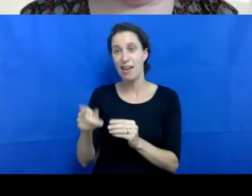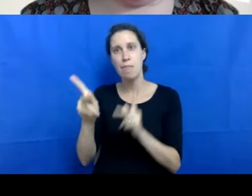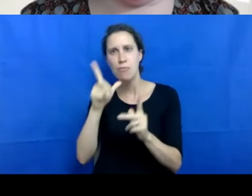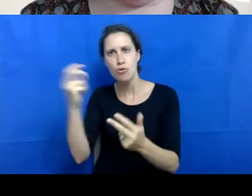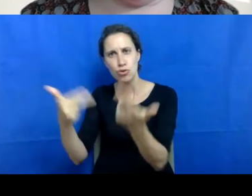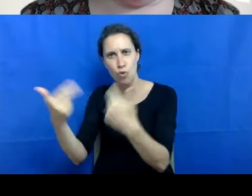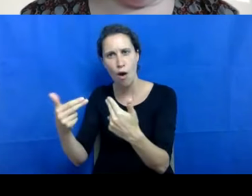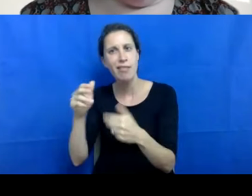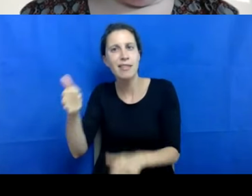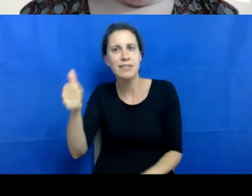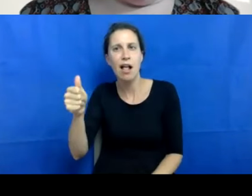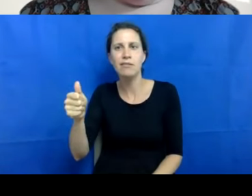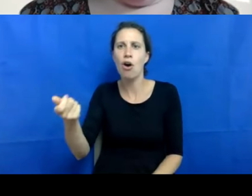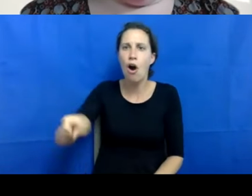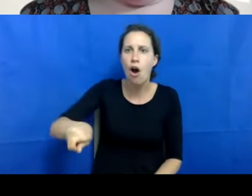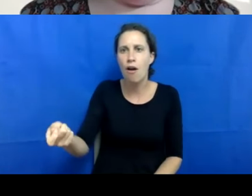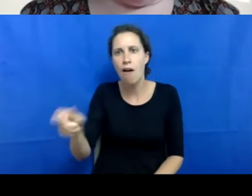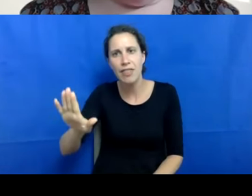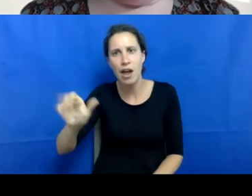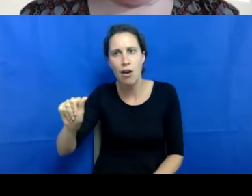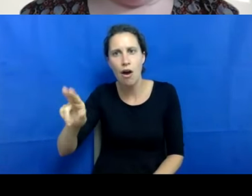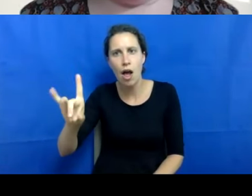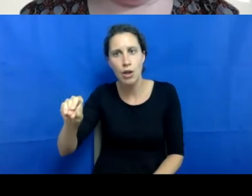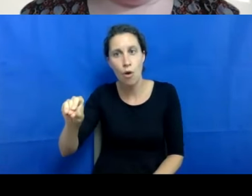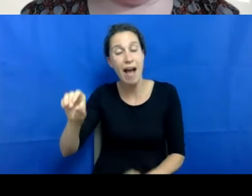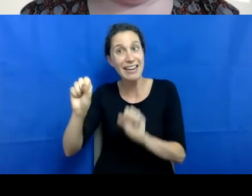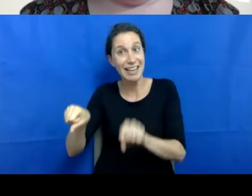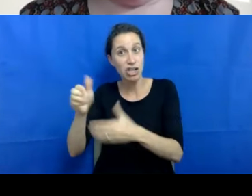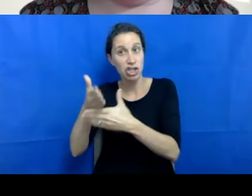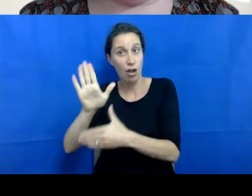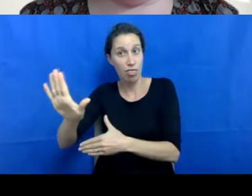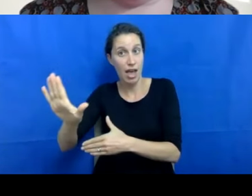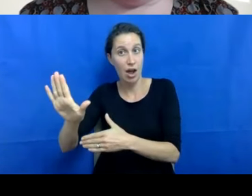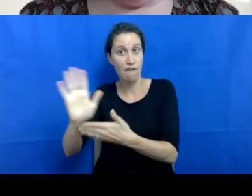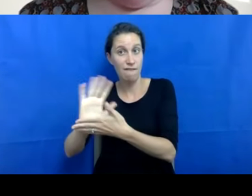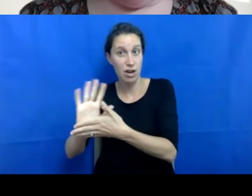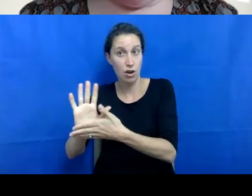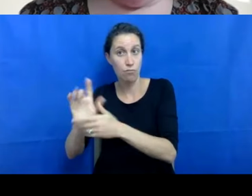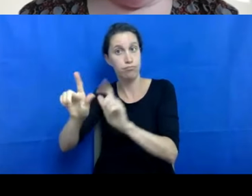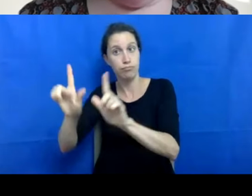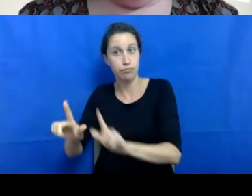In a Zoom meeting, everyone knows who is in the meeting.